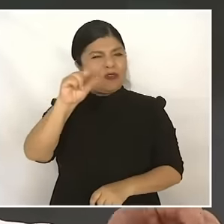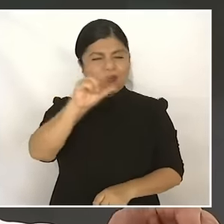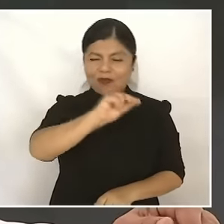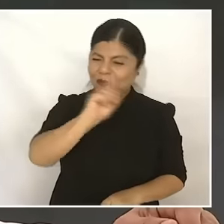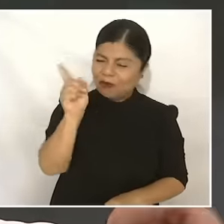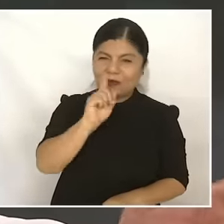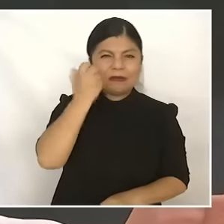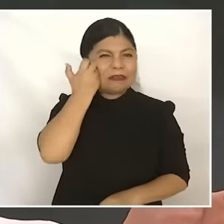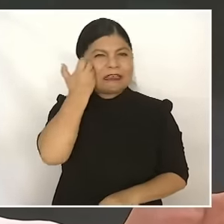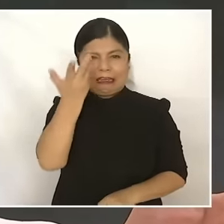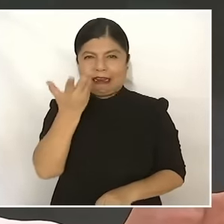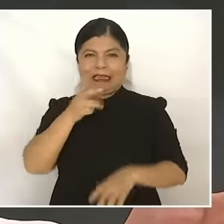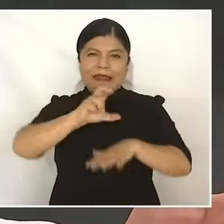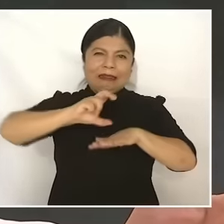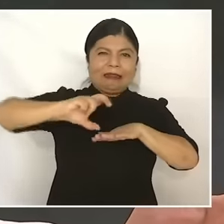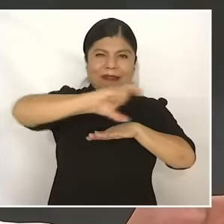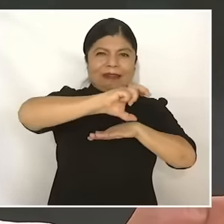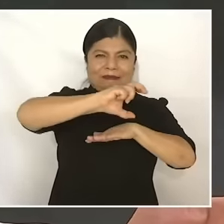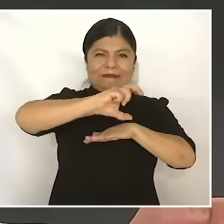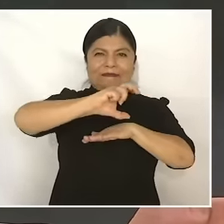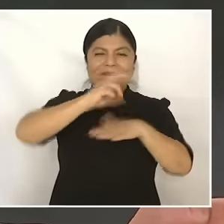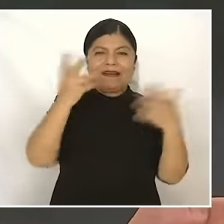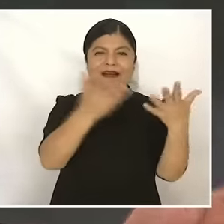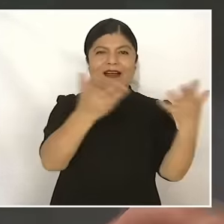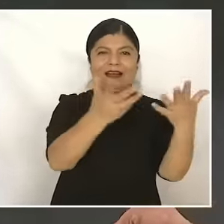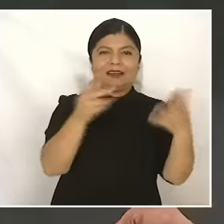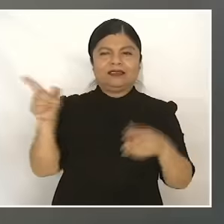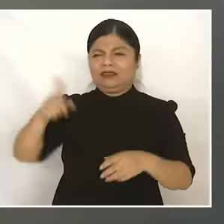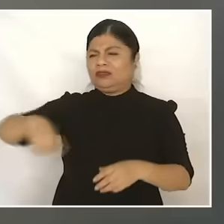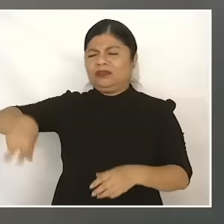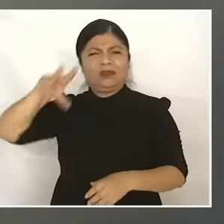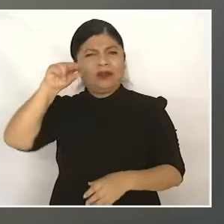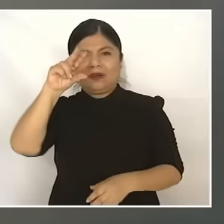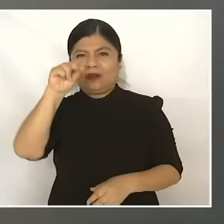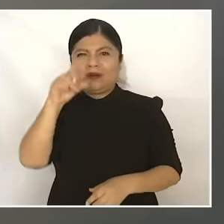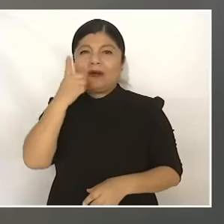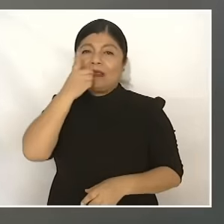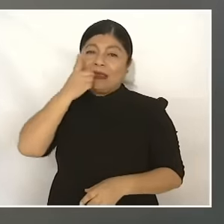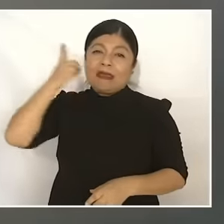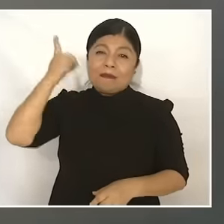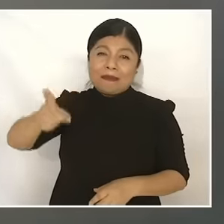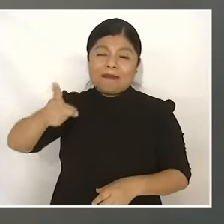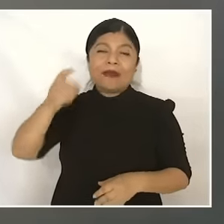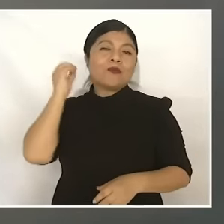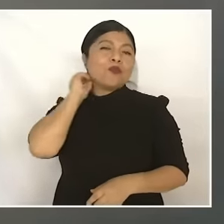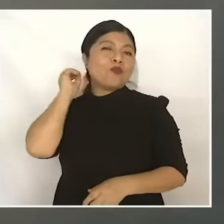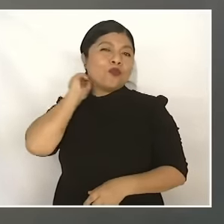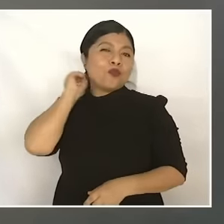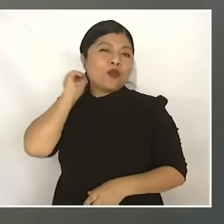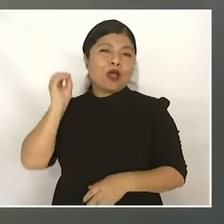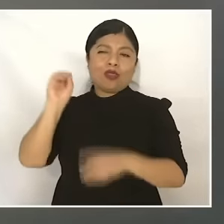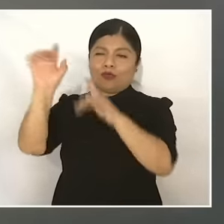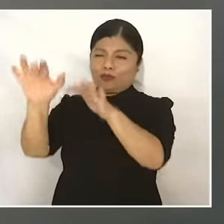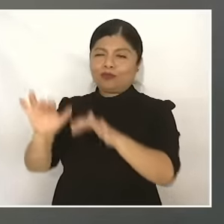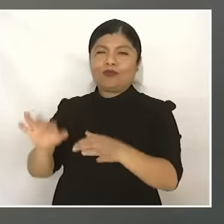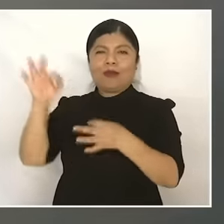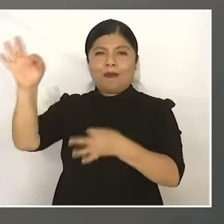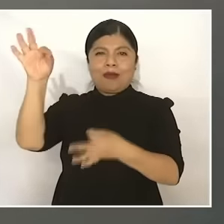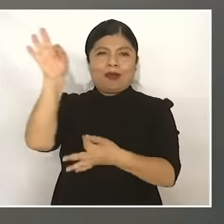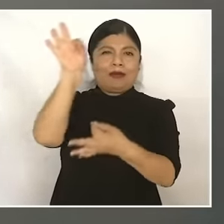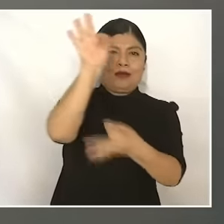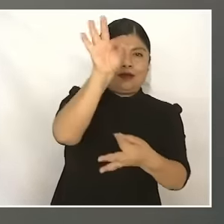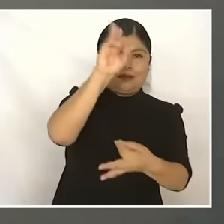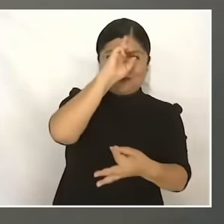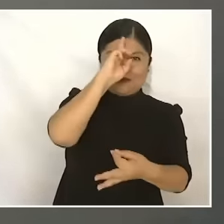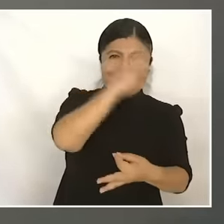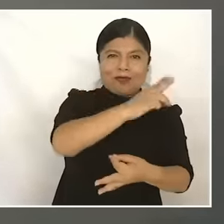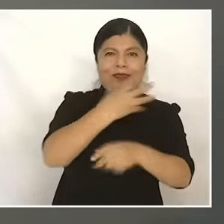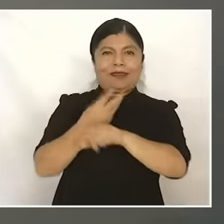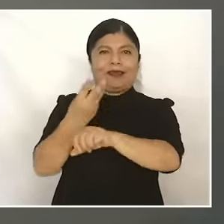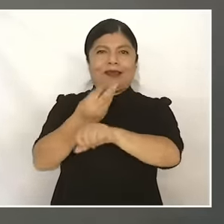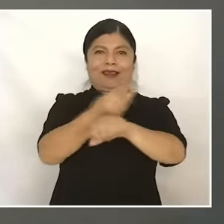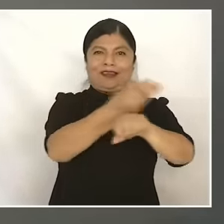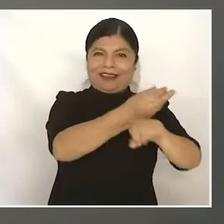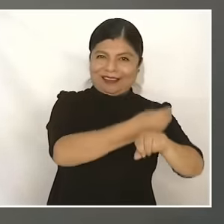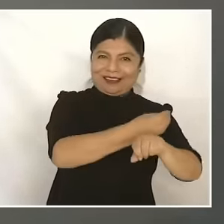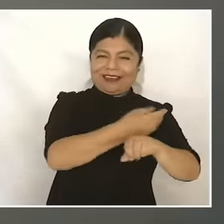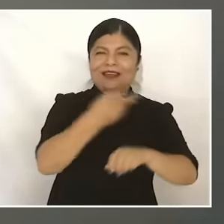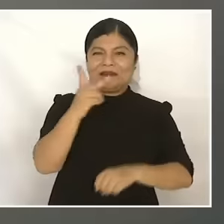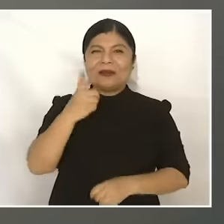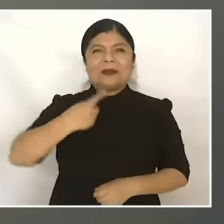they found out that the people do want it and when the people want it, they agree, so not to say anything else